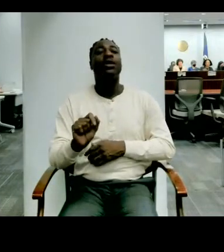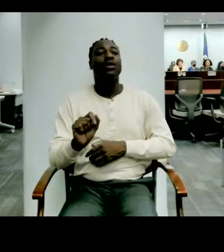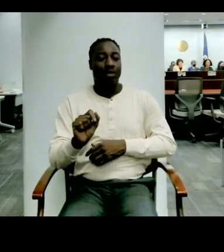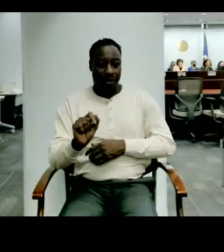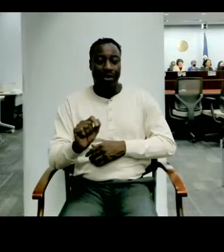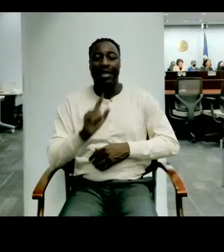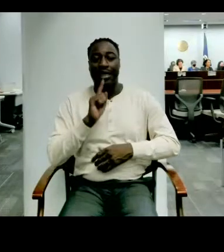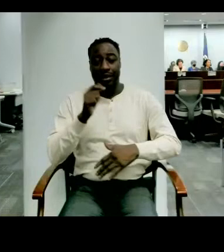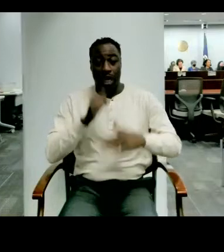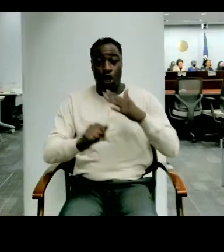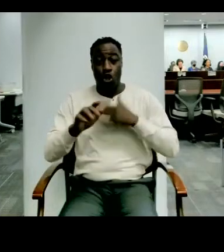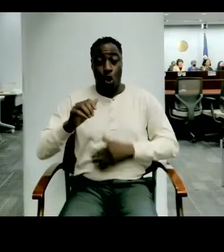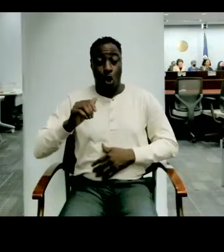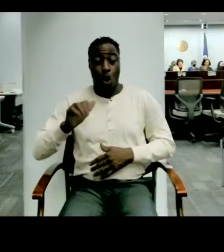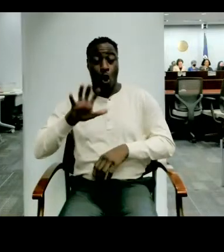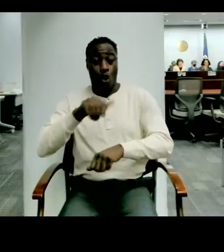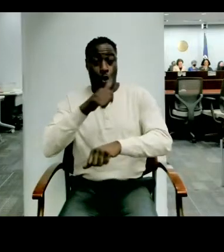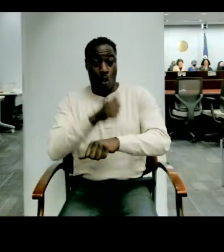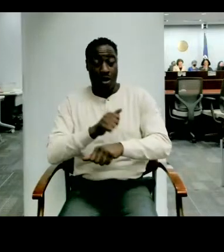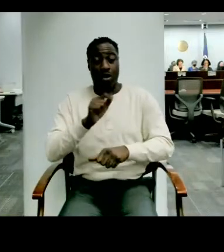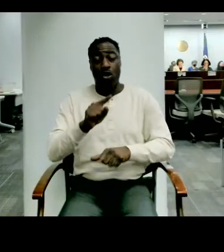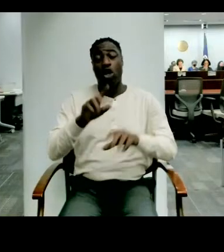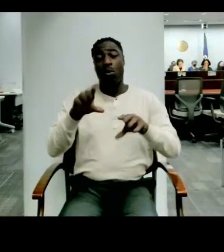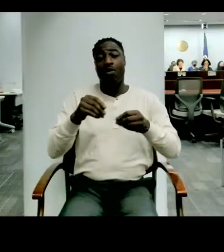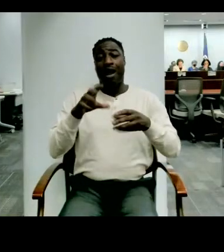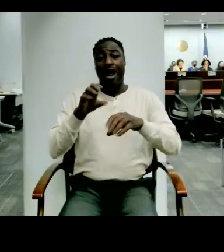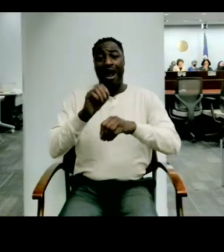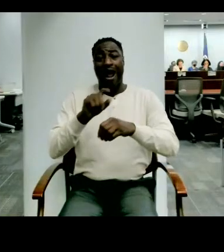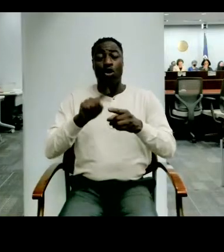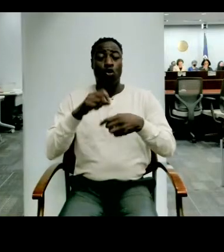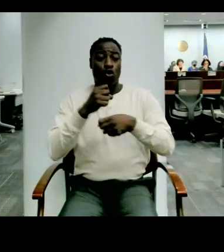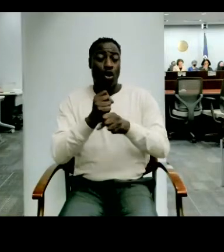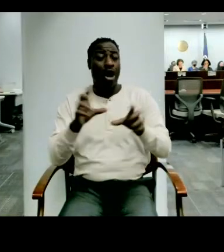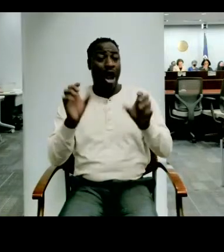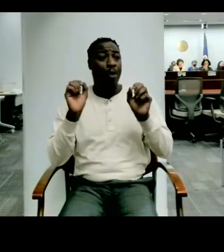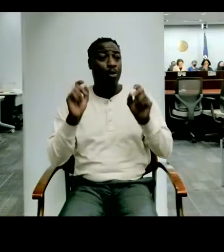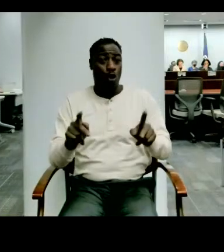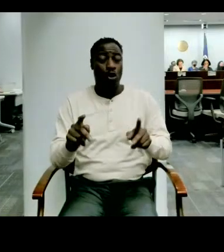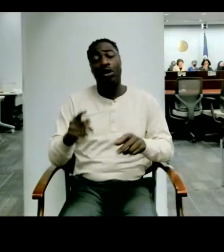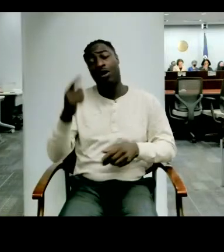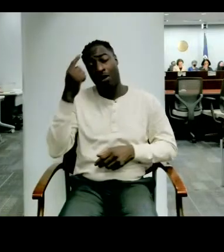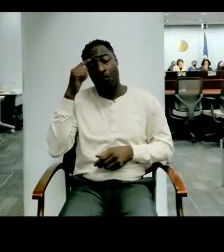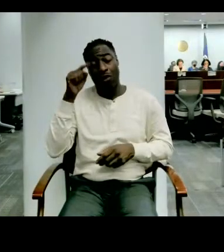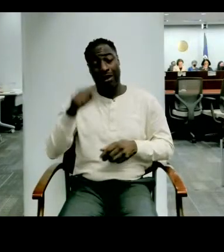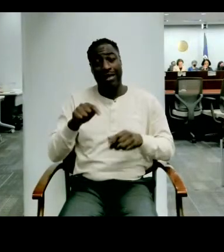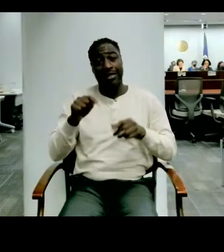and you provide guidance to create opportunities for this under-utilized workforce. We applaud the